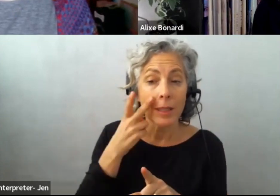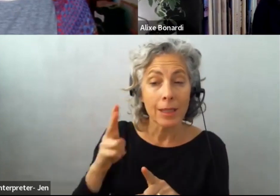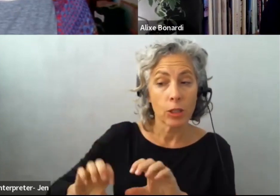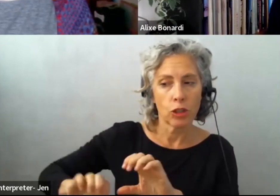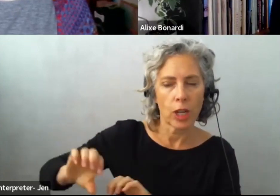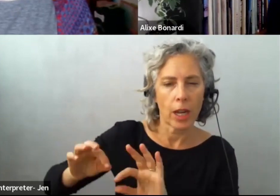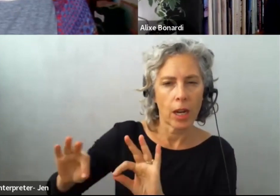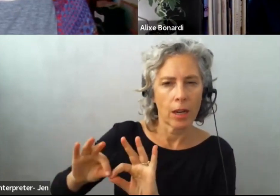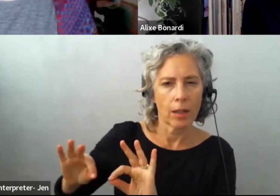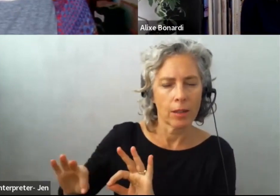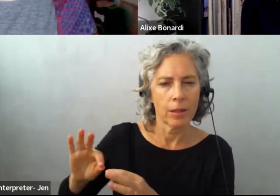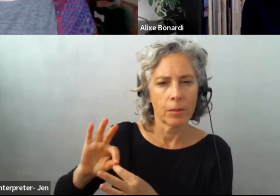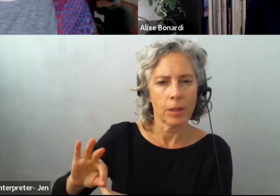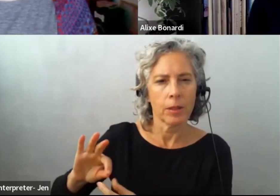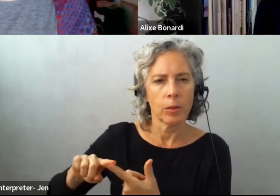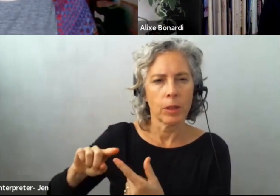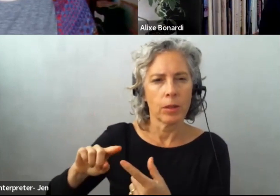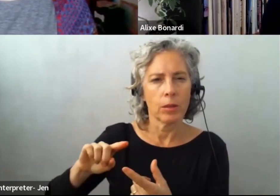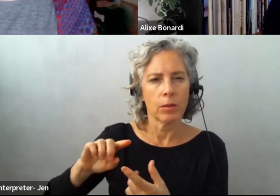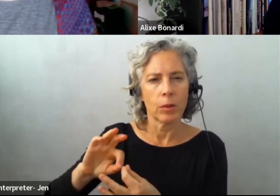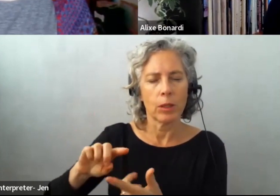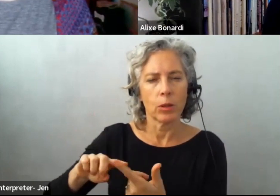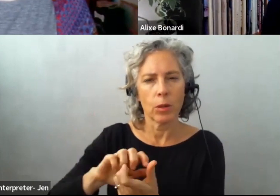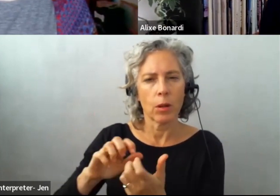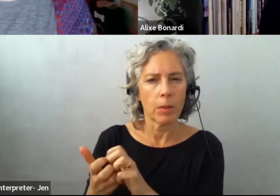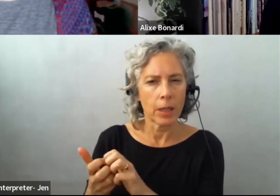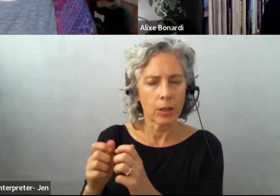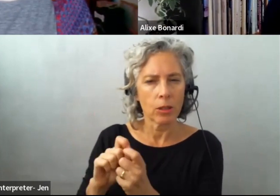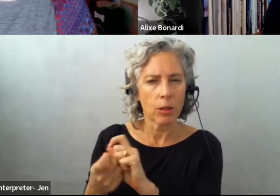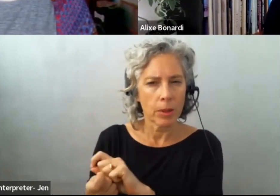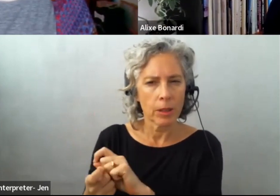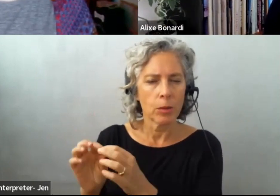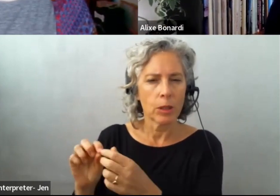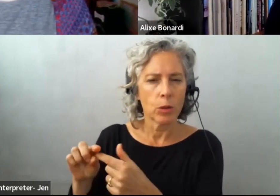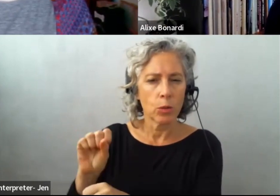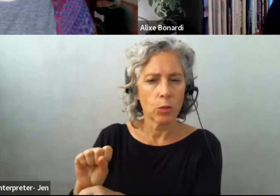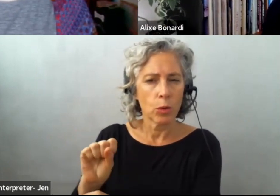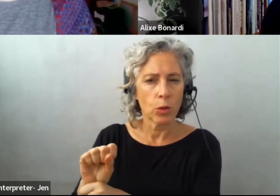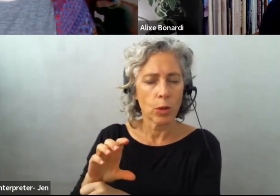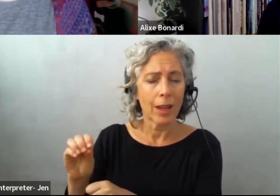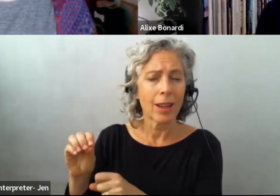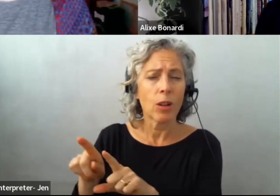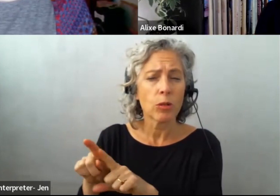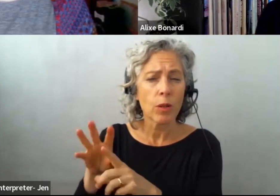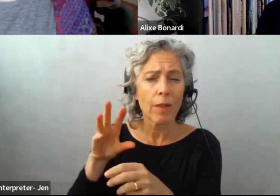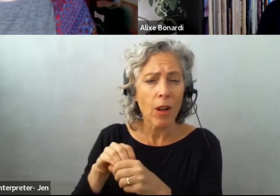Specifically about accommodations related to work. And then also civic engagement, community engagement